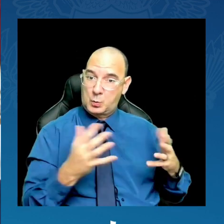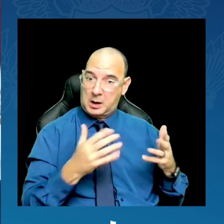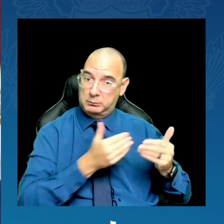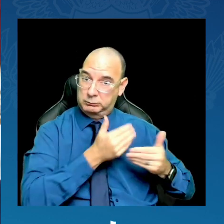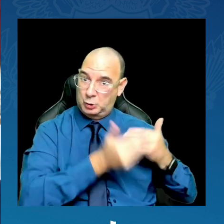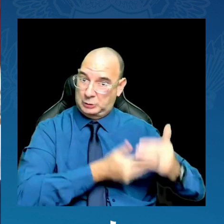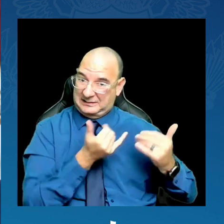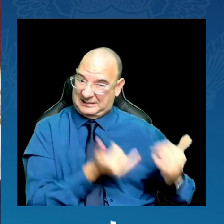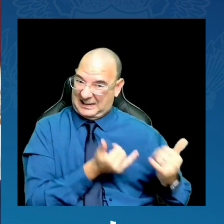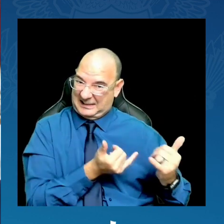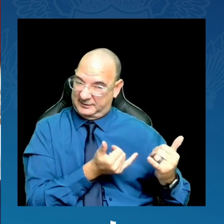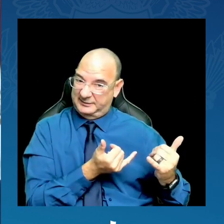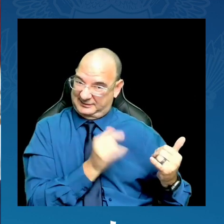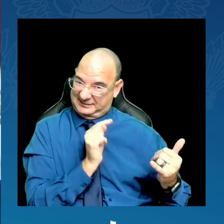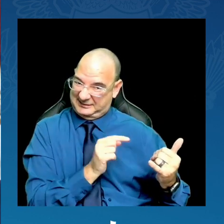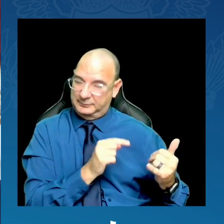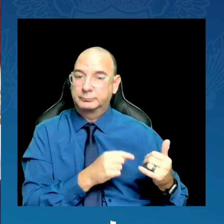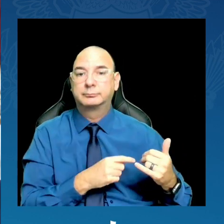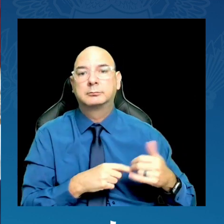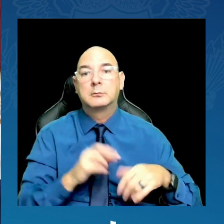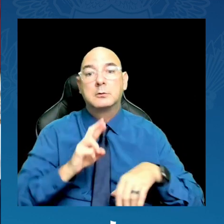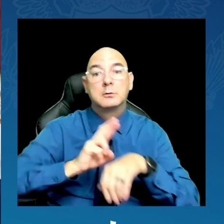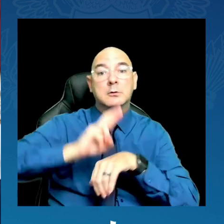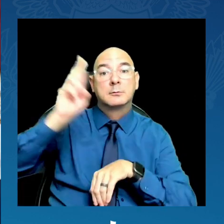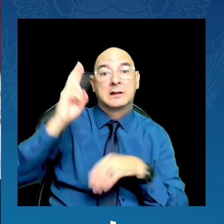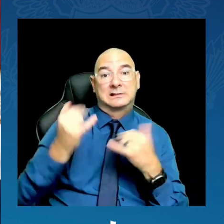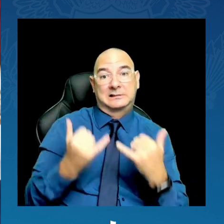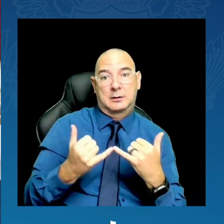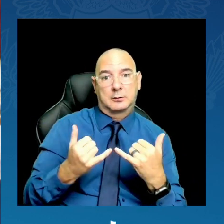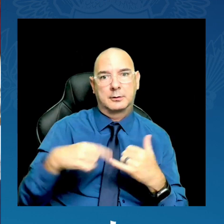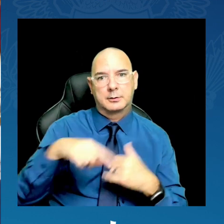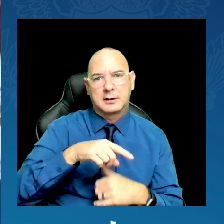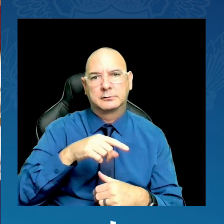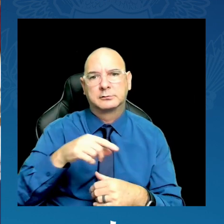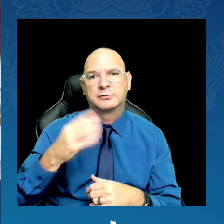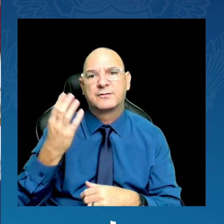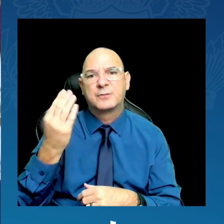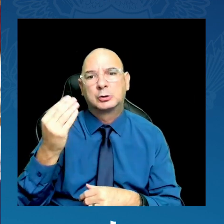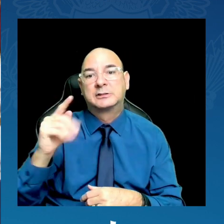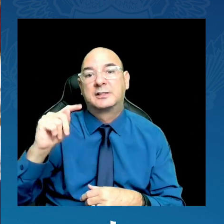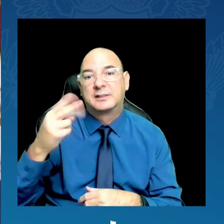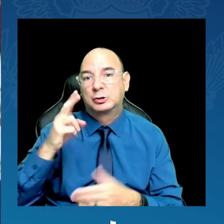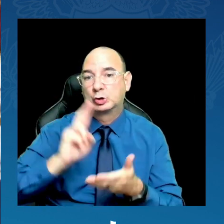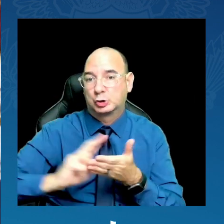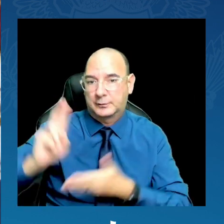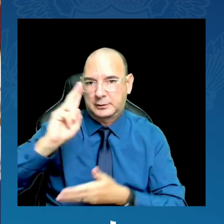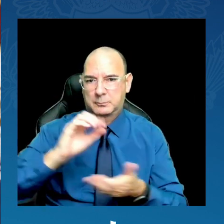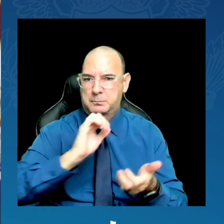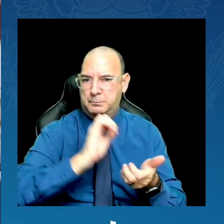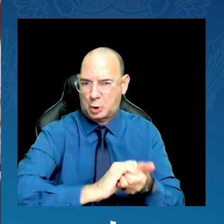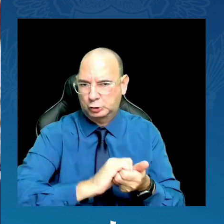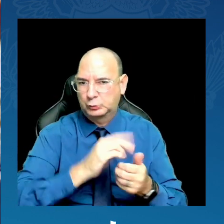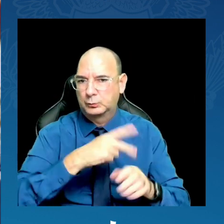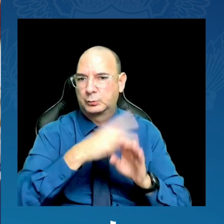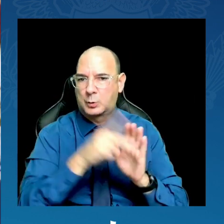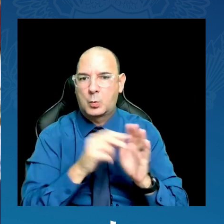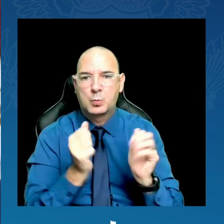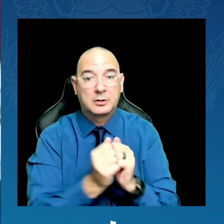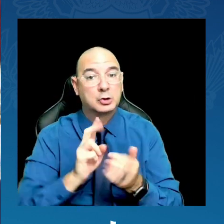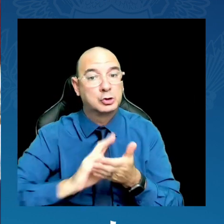signed its 14th University Partnership program with the University of Puerto Rico Mayorkas.